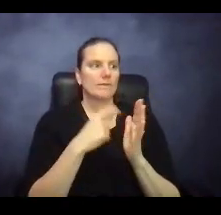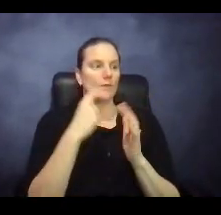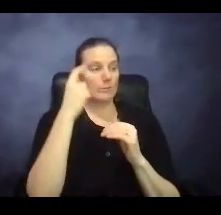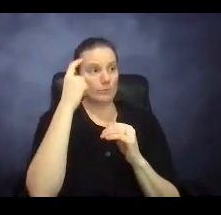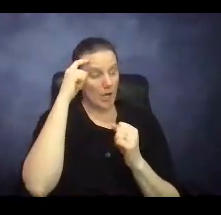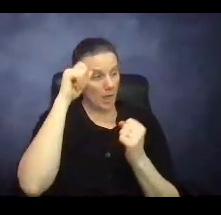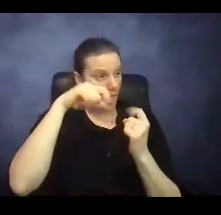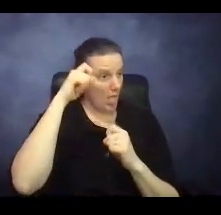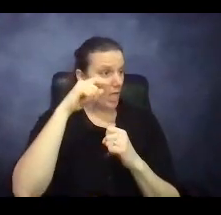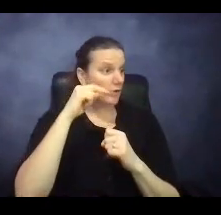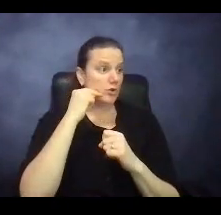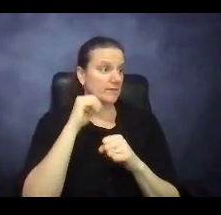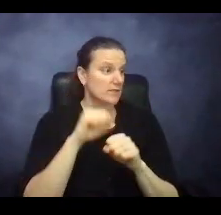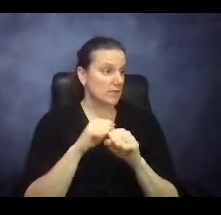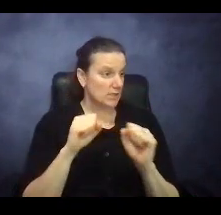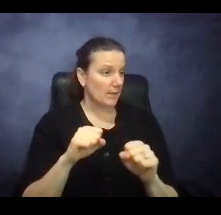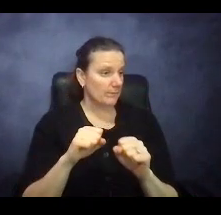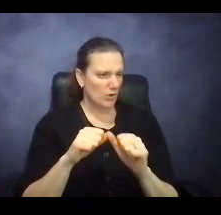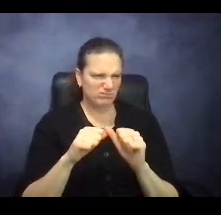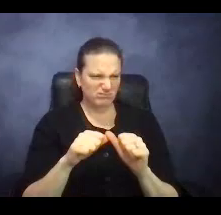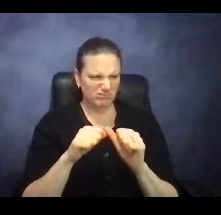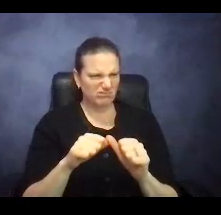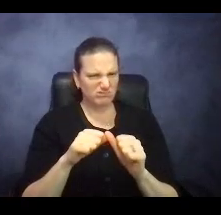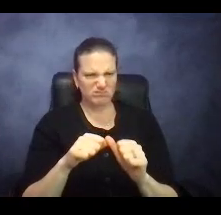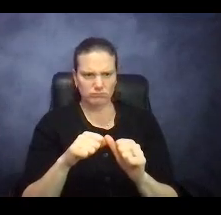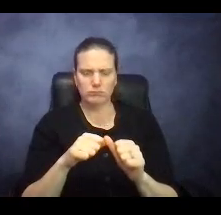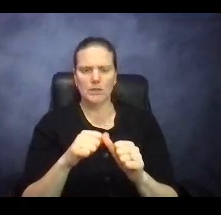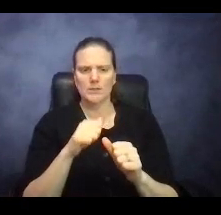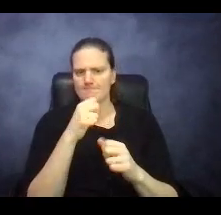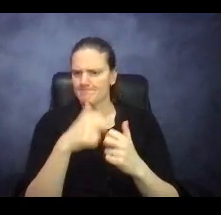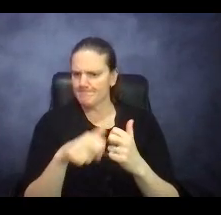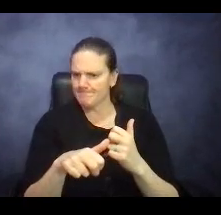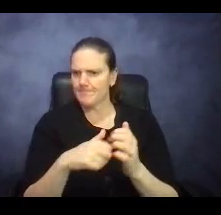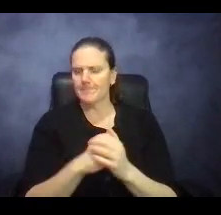to basically stay hypervigilant that the protein